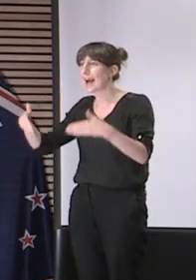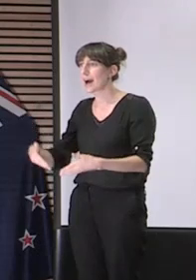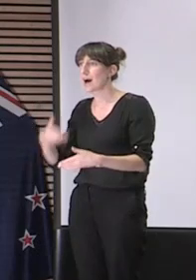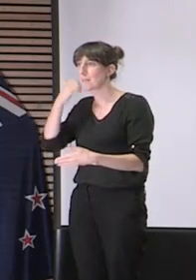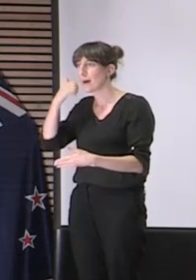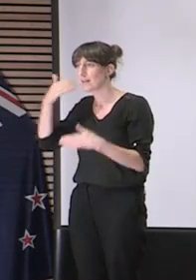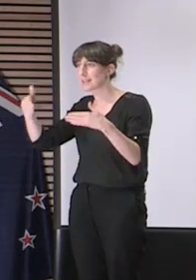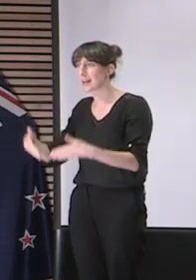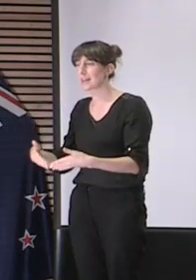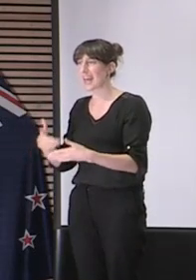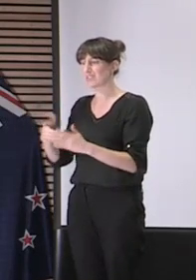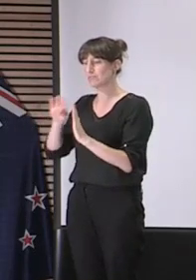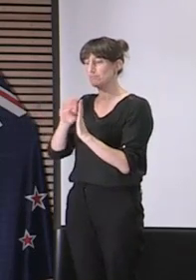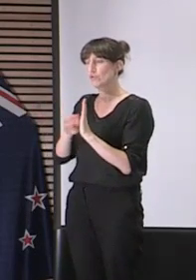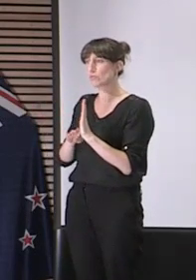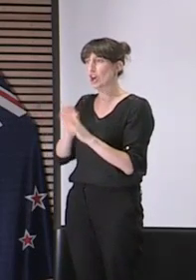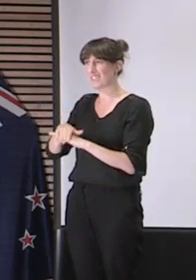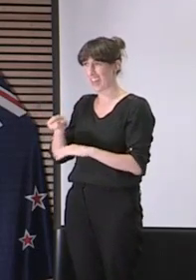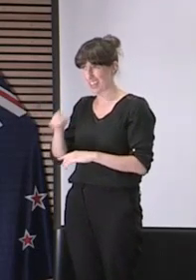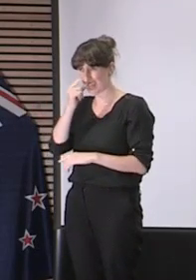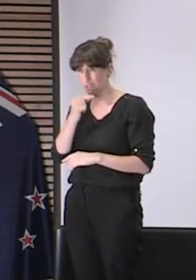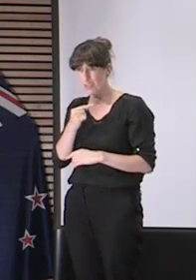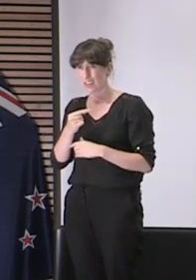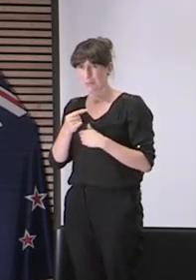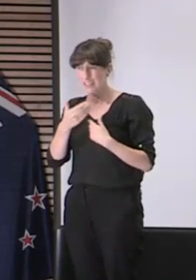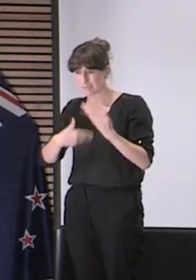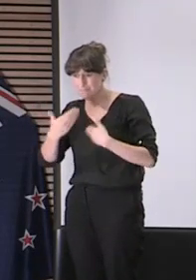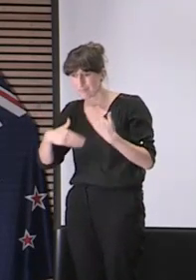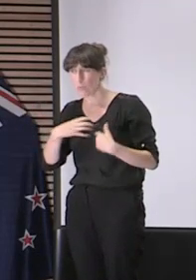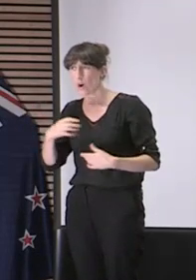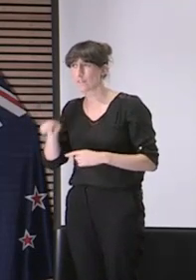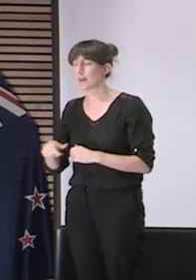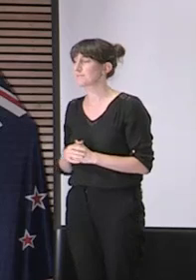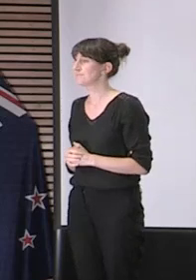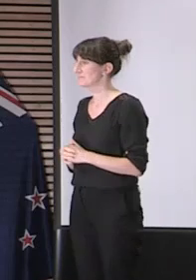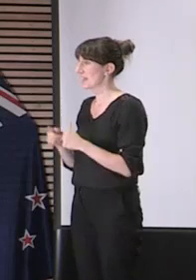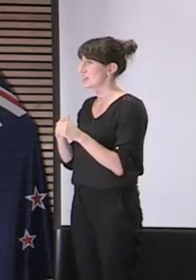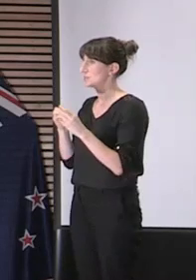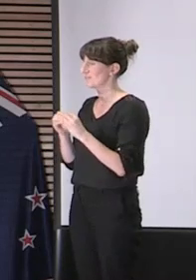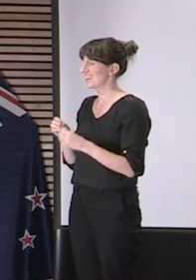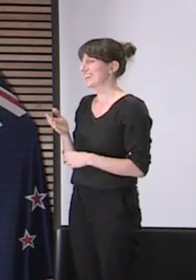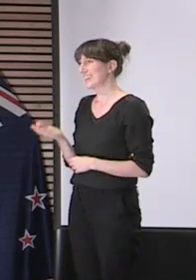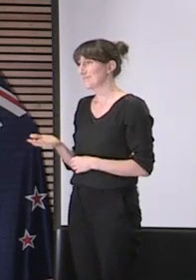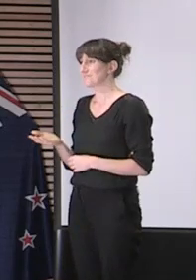Around tangihanga and the need for that to be looked at again, could you pride some sort of response to those